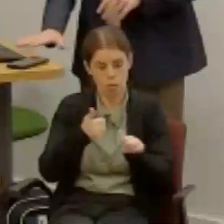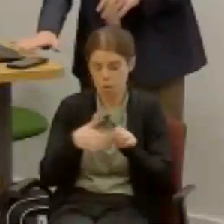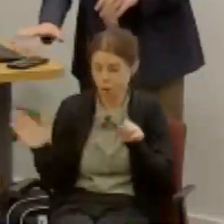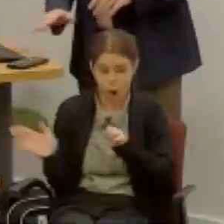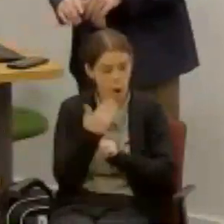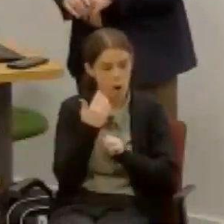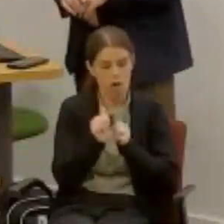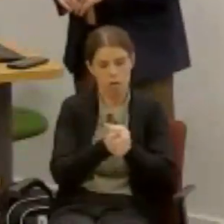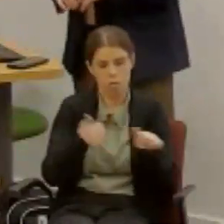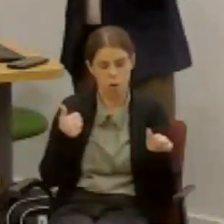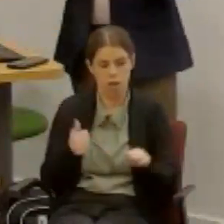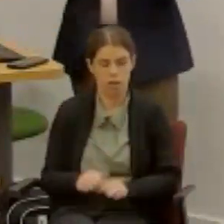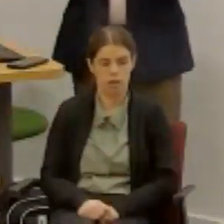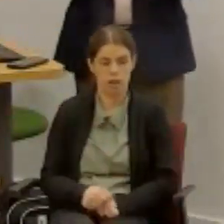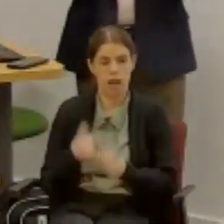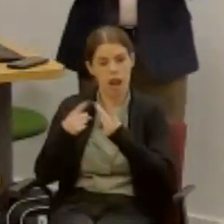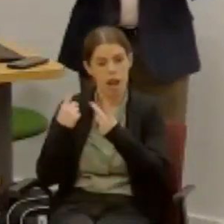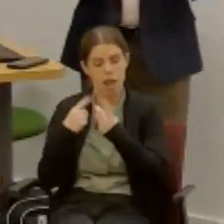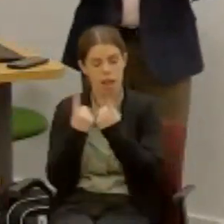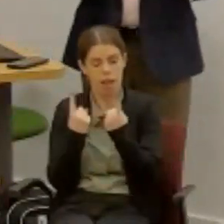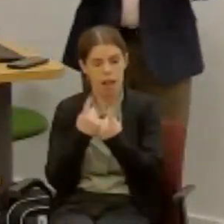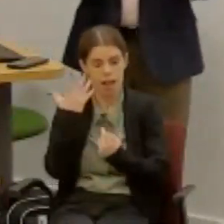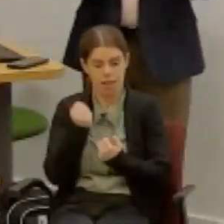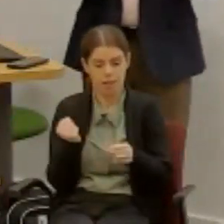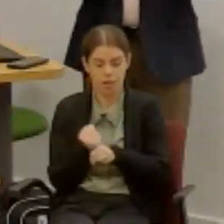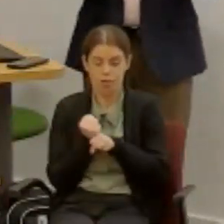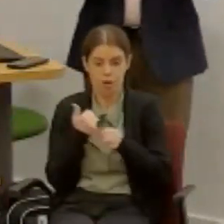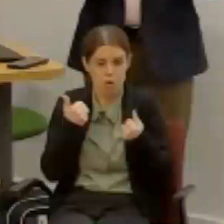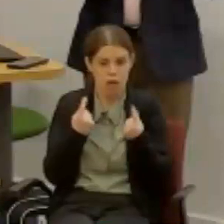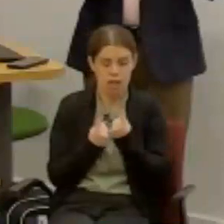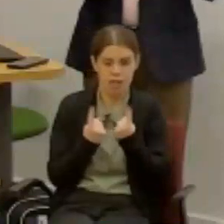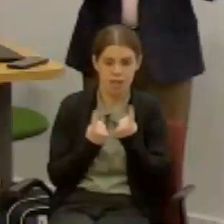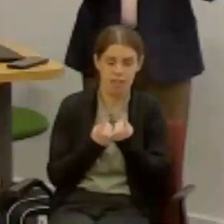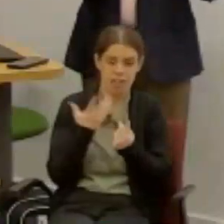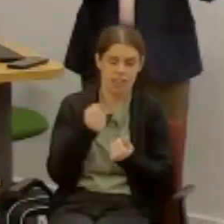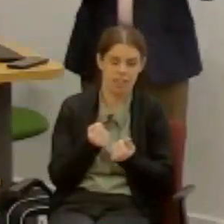The other thing you get to do some fun stuff, which is you get to hang out with documentary